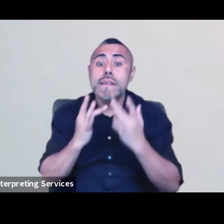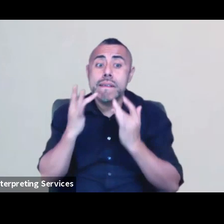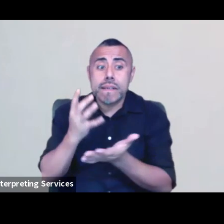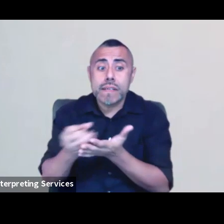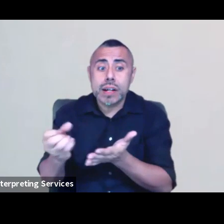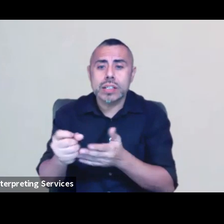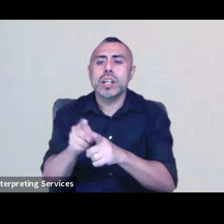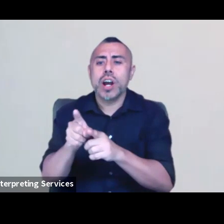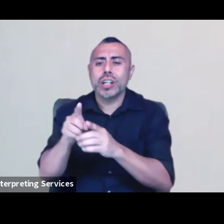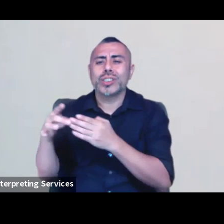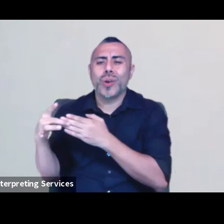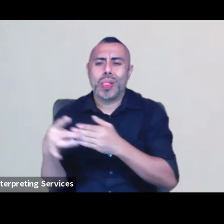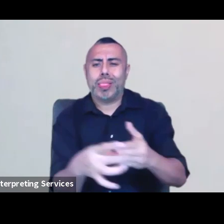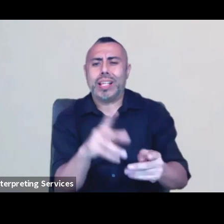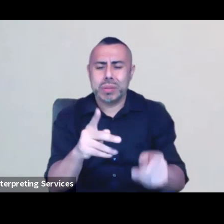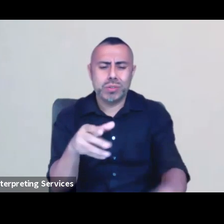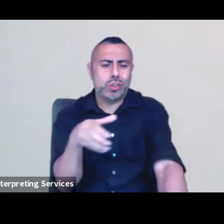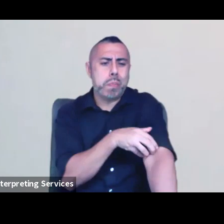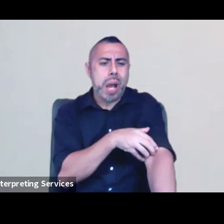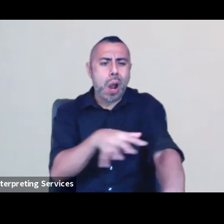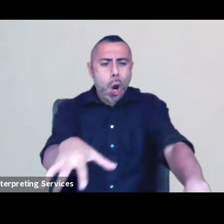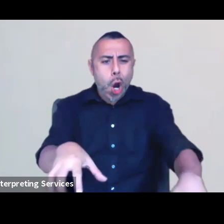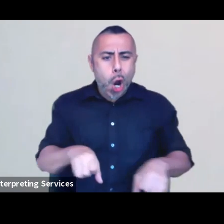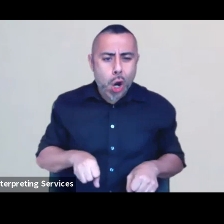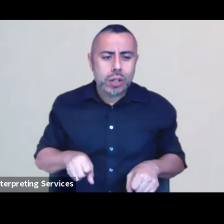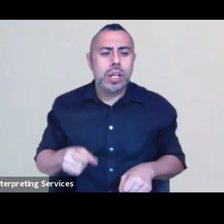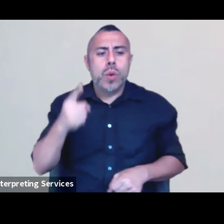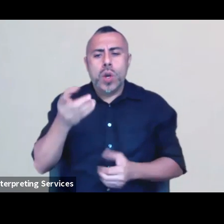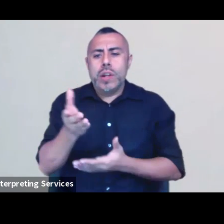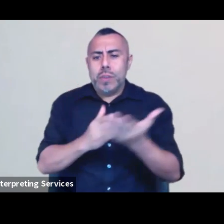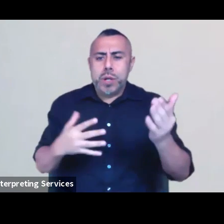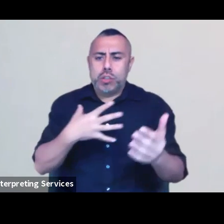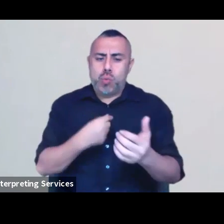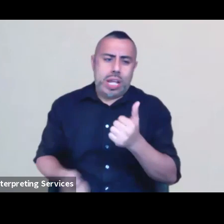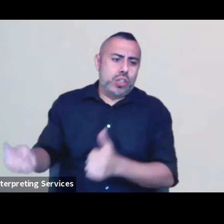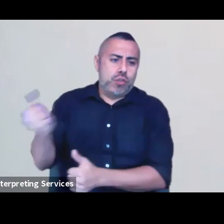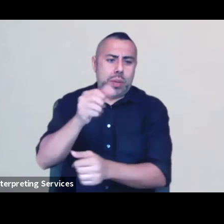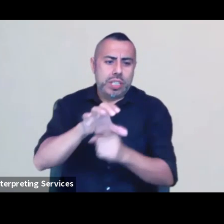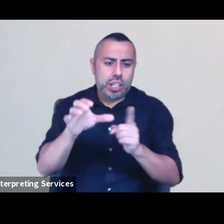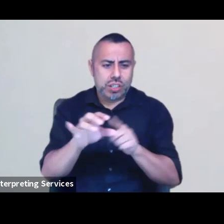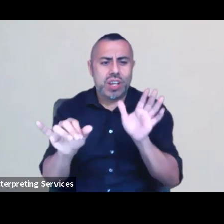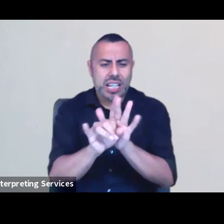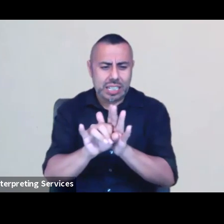identified by Tema Okun and Kenneth Jones in the article of that name.